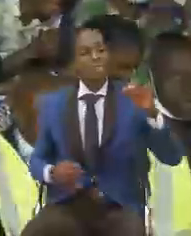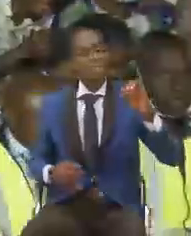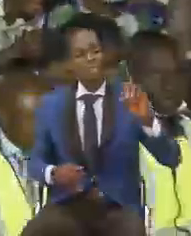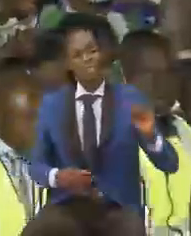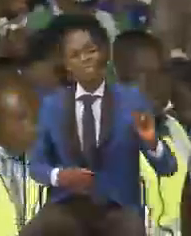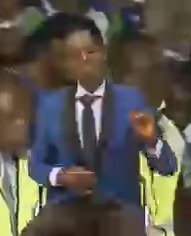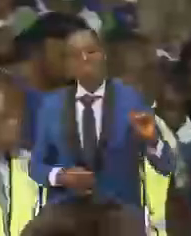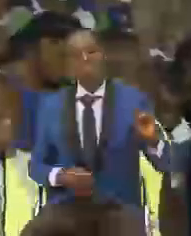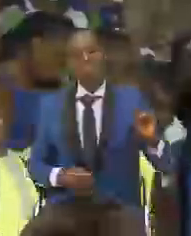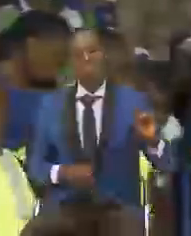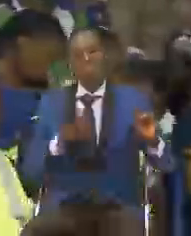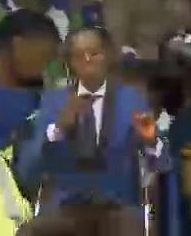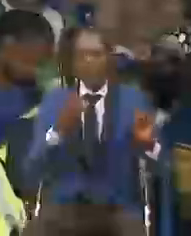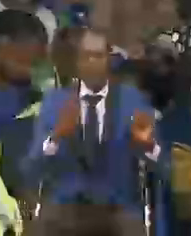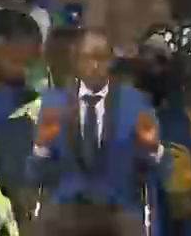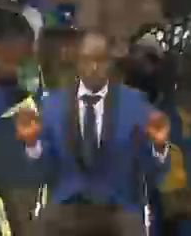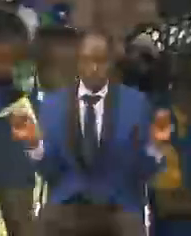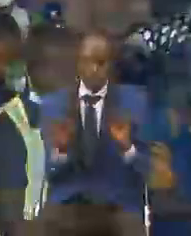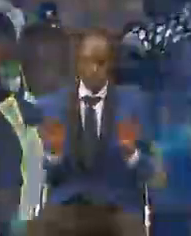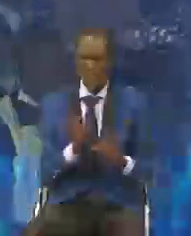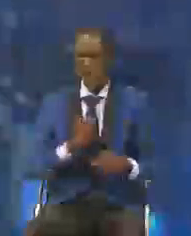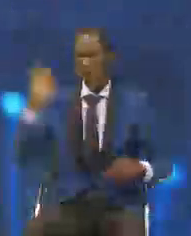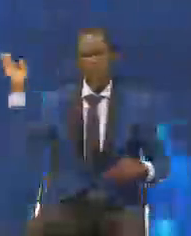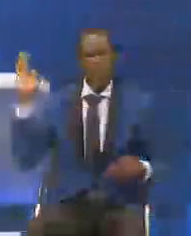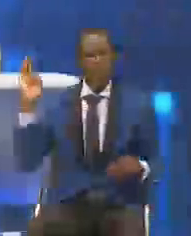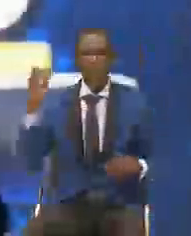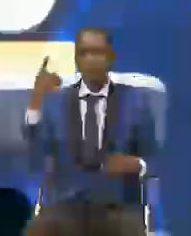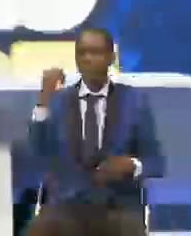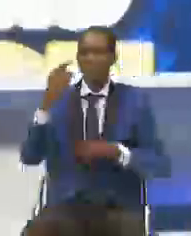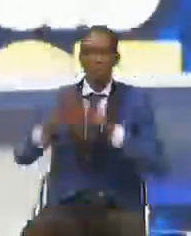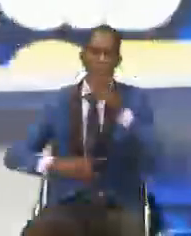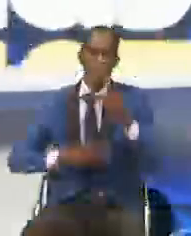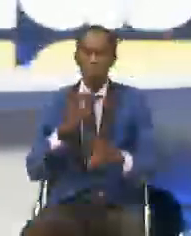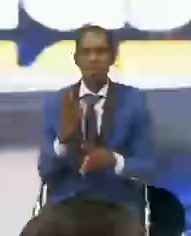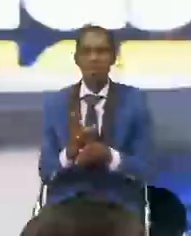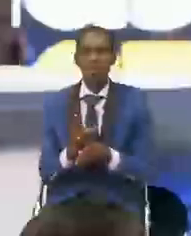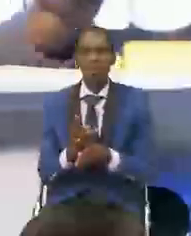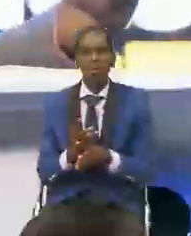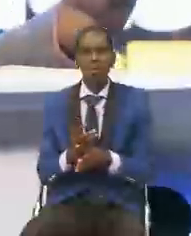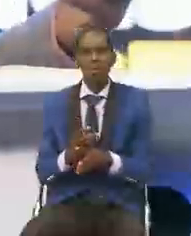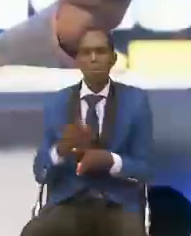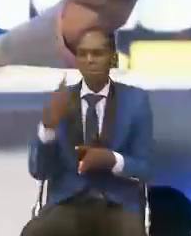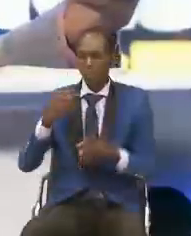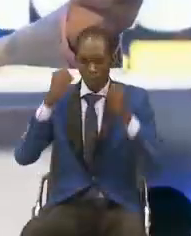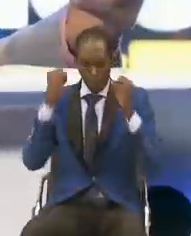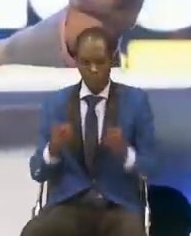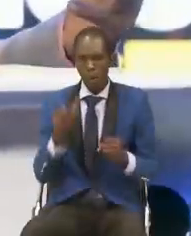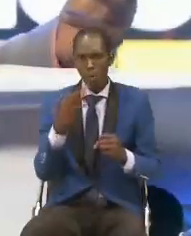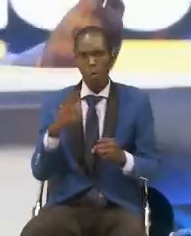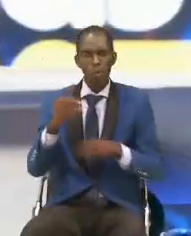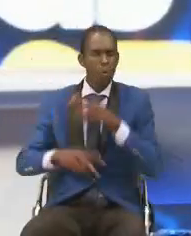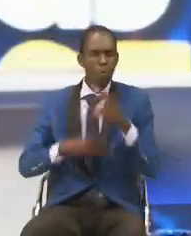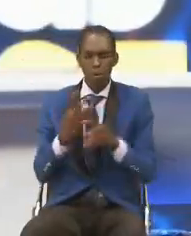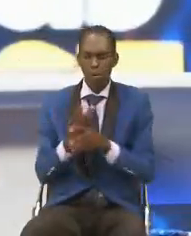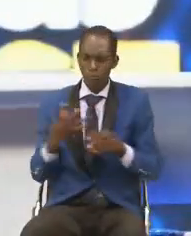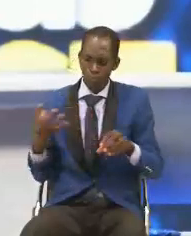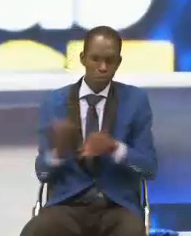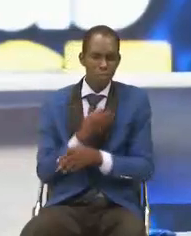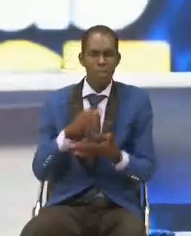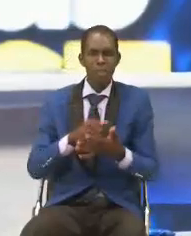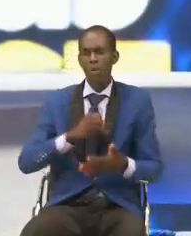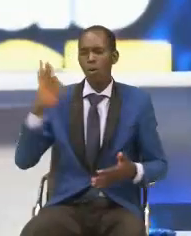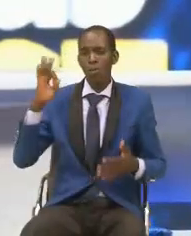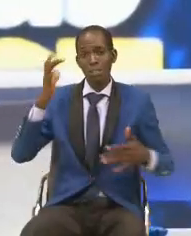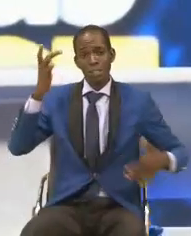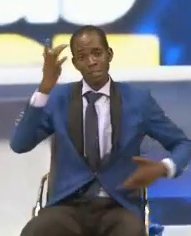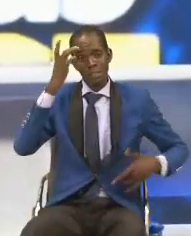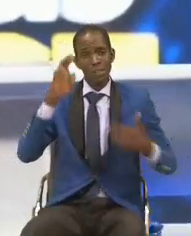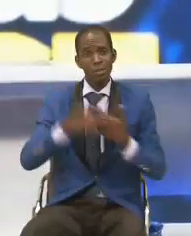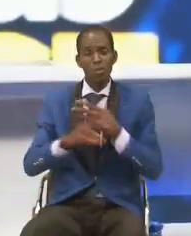now the s that's the final air so shake off the world the powers of the world you shake it off